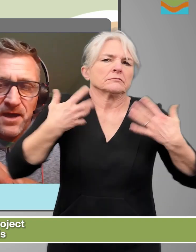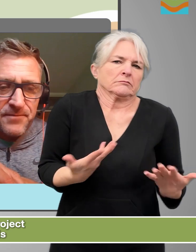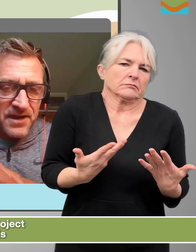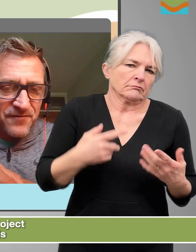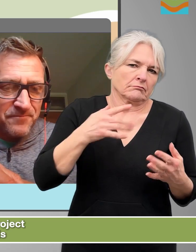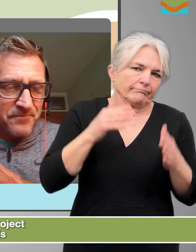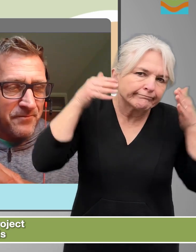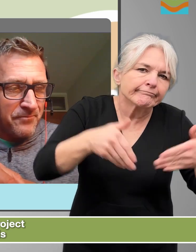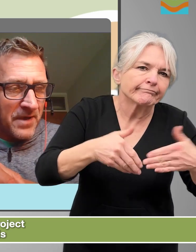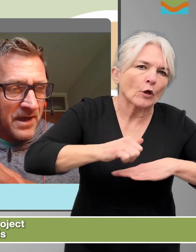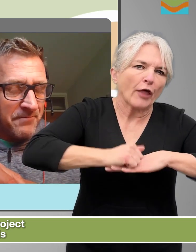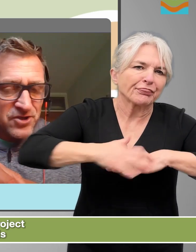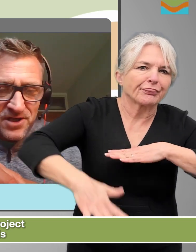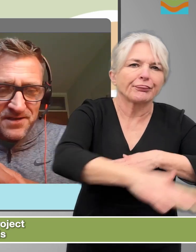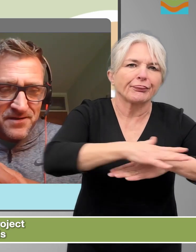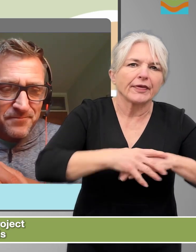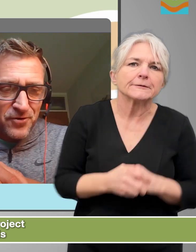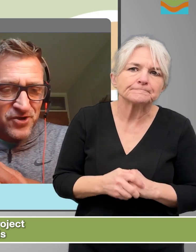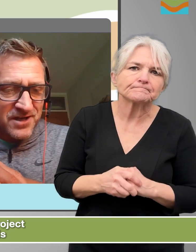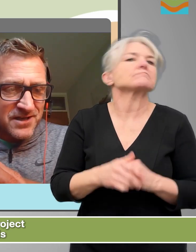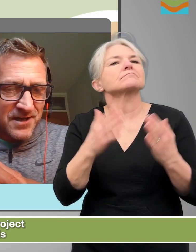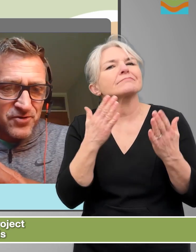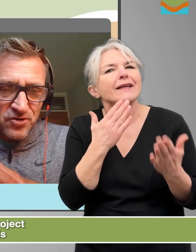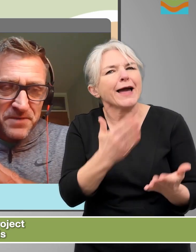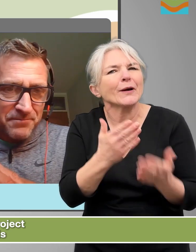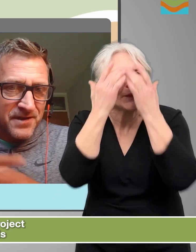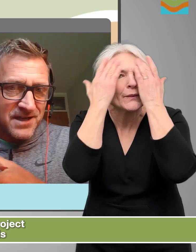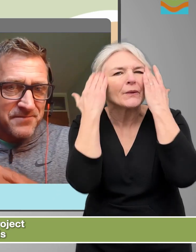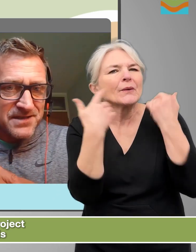thanks for mentioning the project should be by the time this